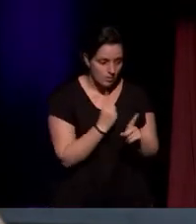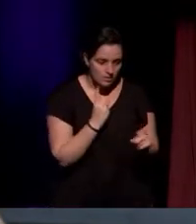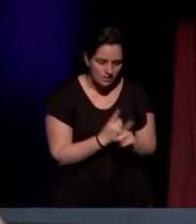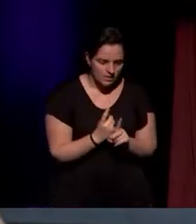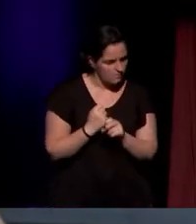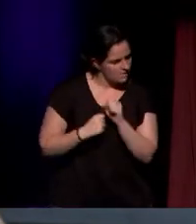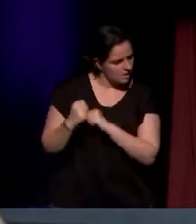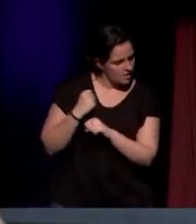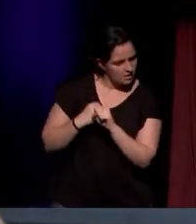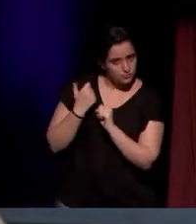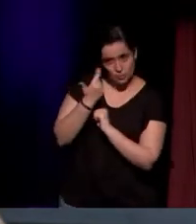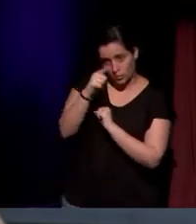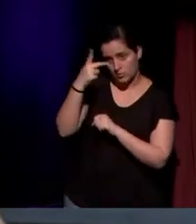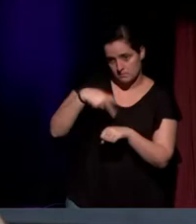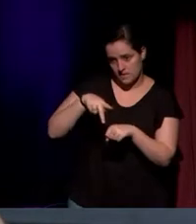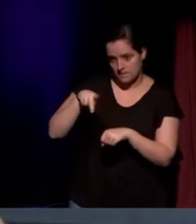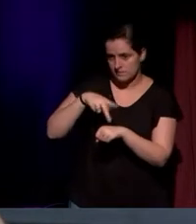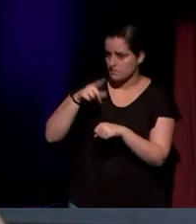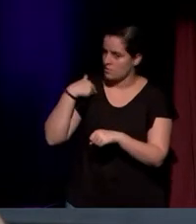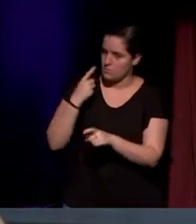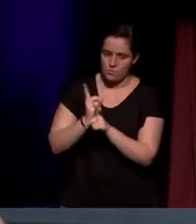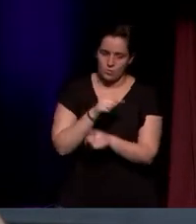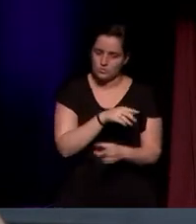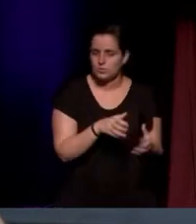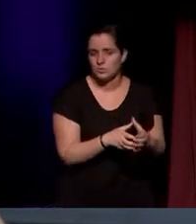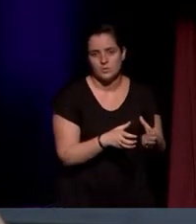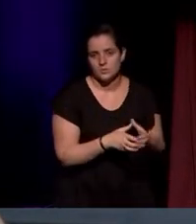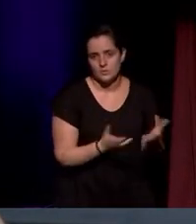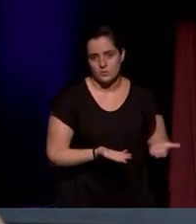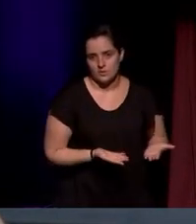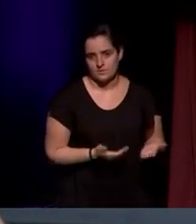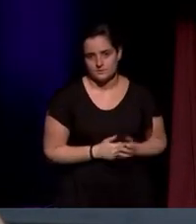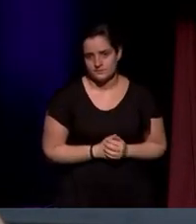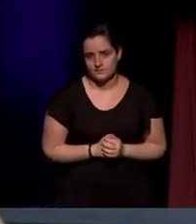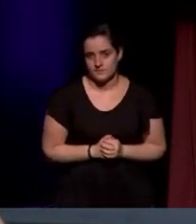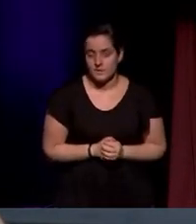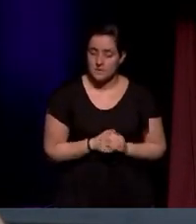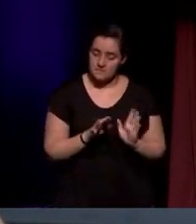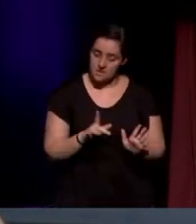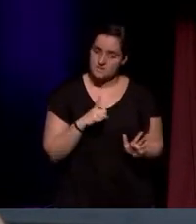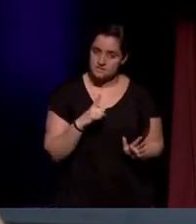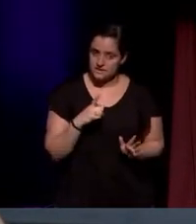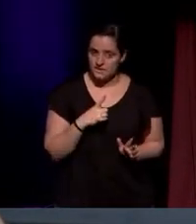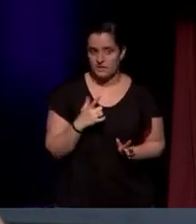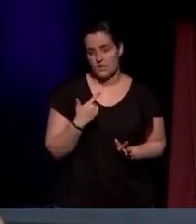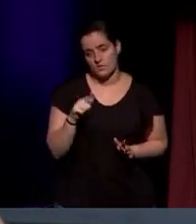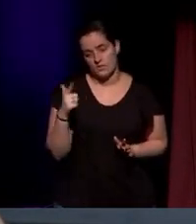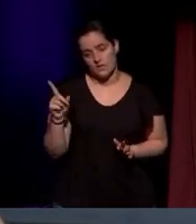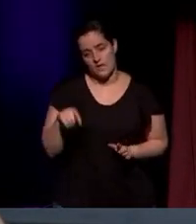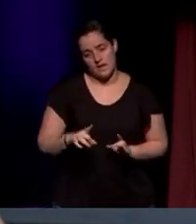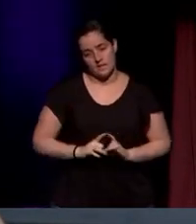in other countries I do not find it there. Now there is what I referred to the liberators,